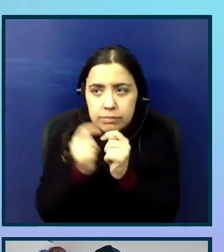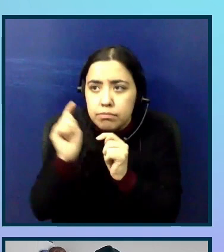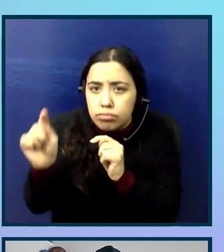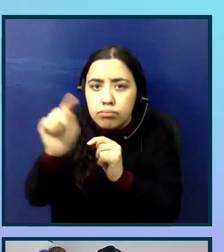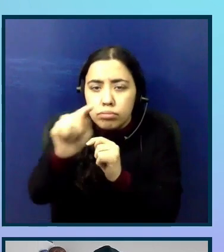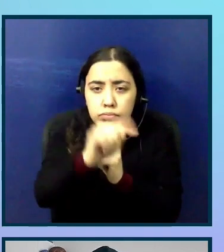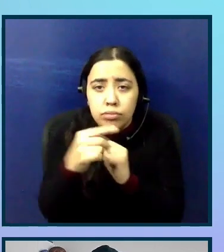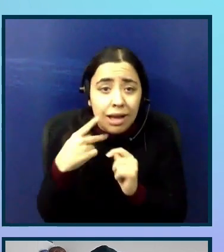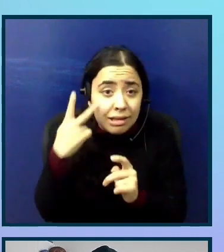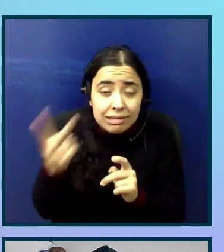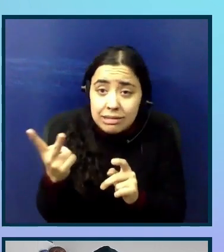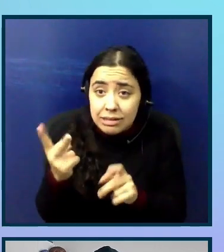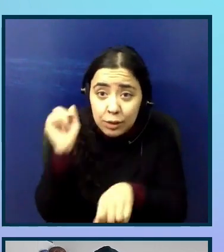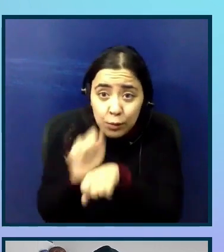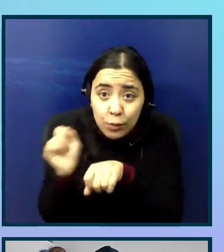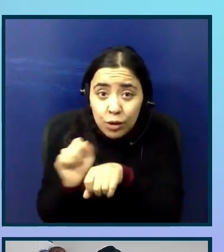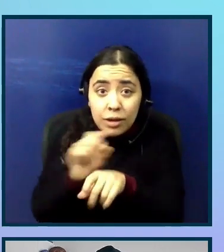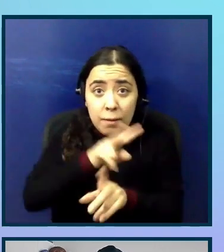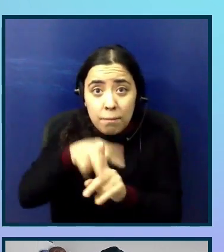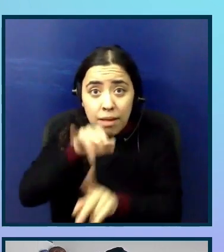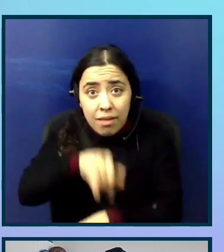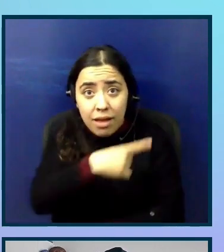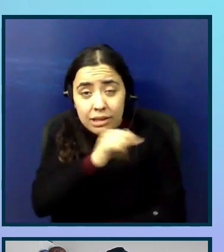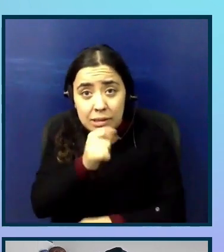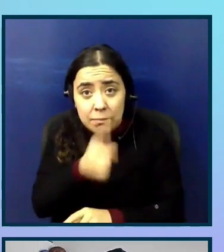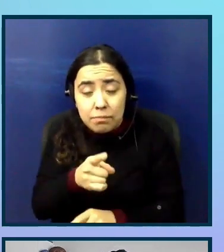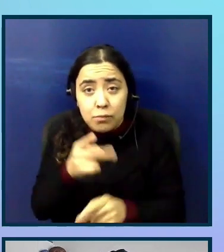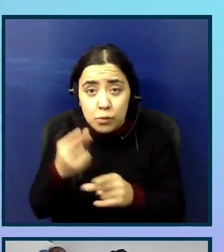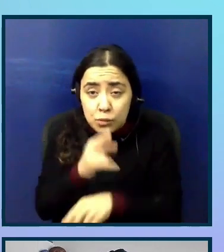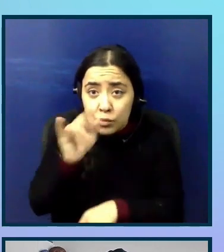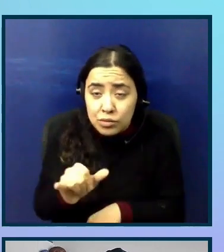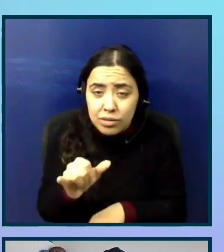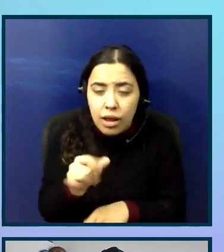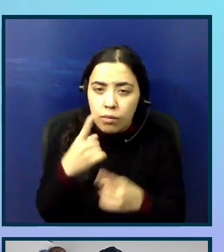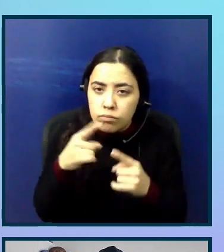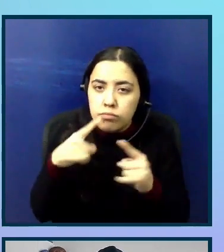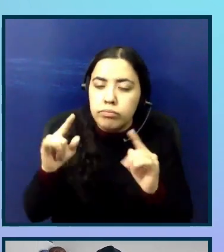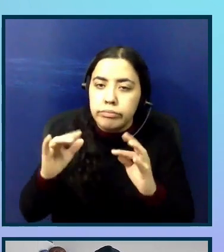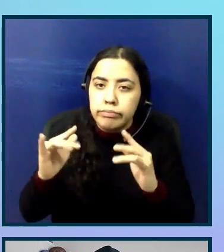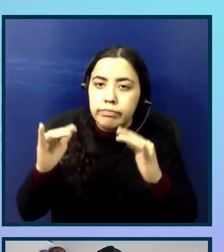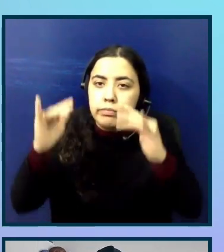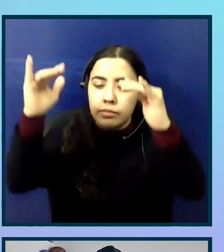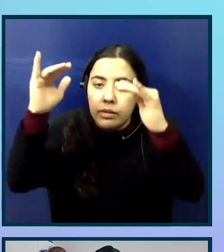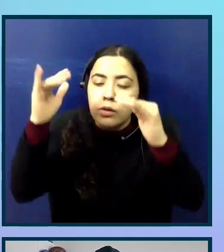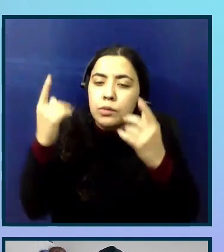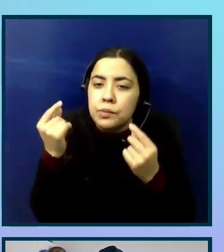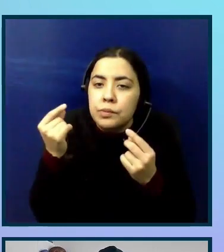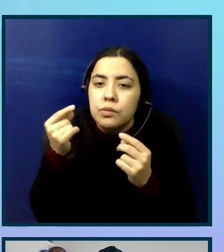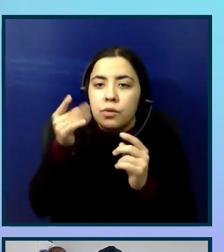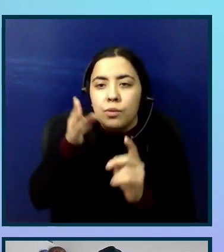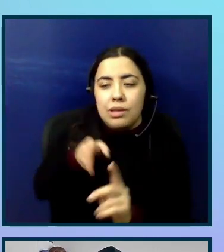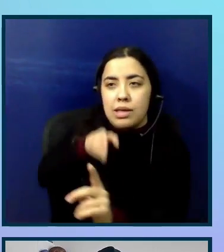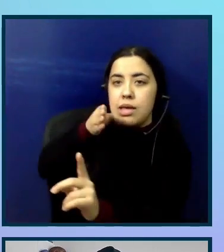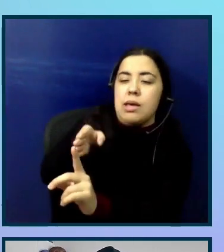And what we do is we aim it a little bit more towards the developer themselves, right?